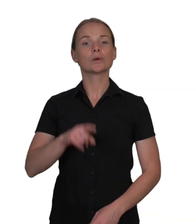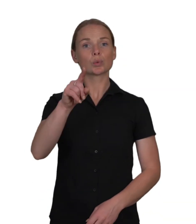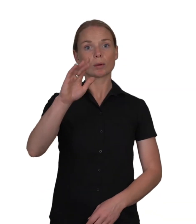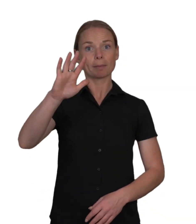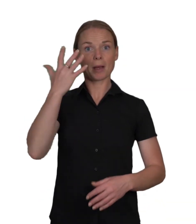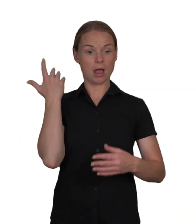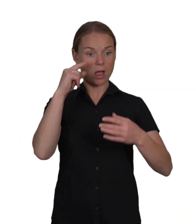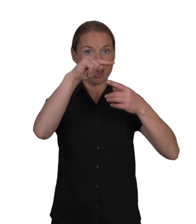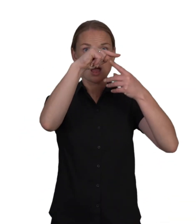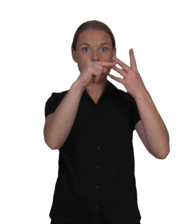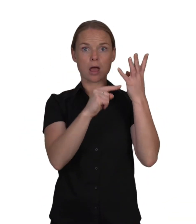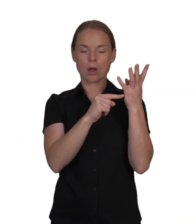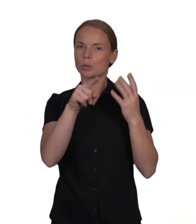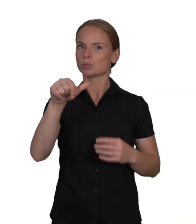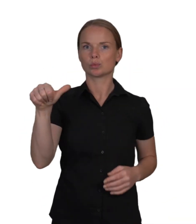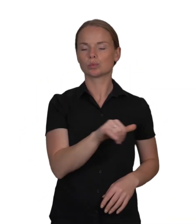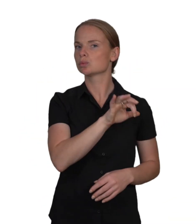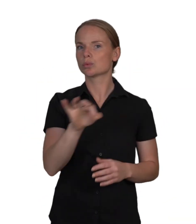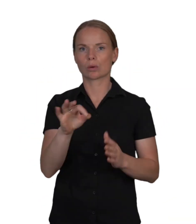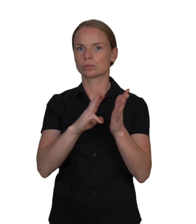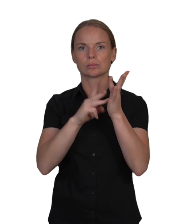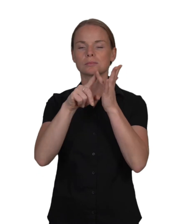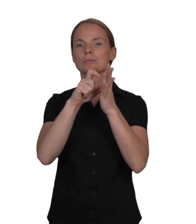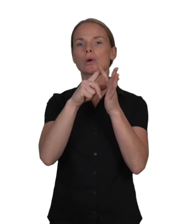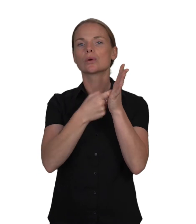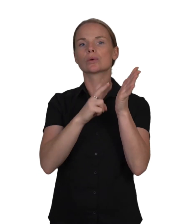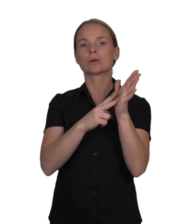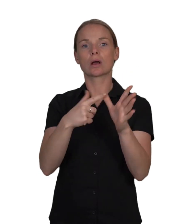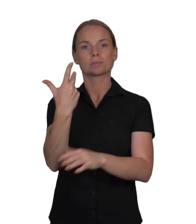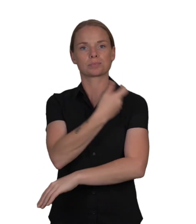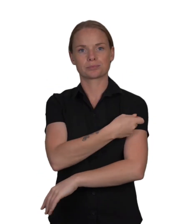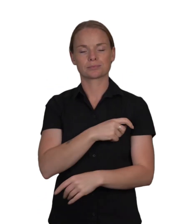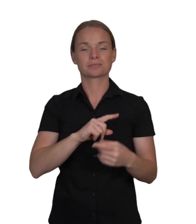You should not receive this vaccine if you have had